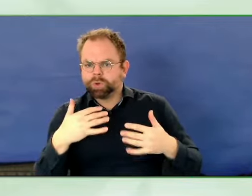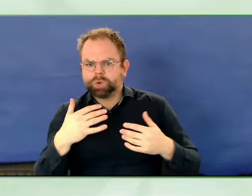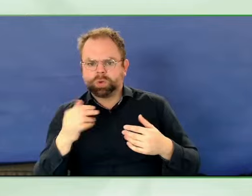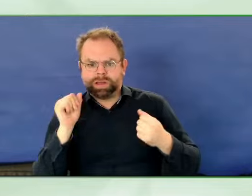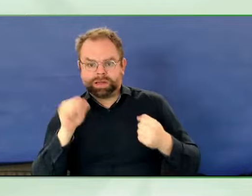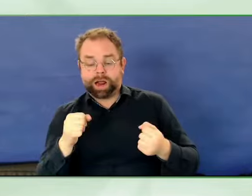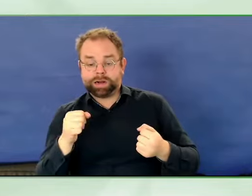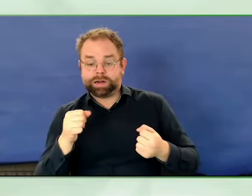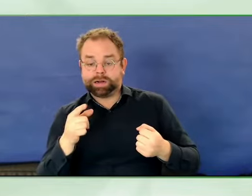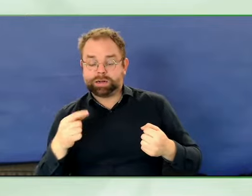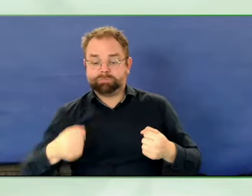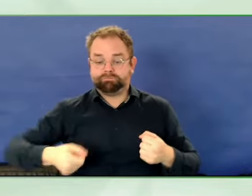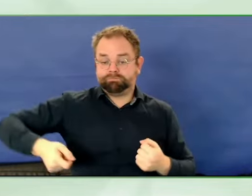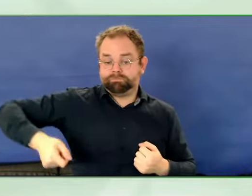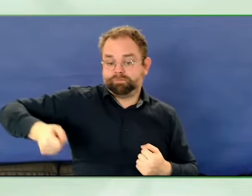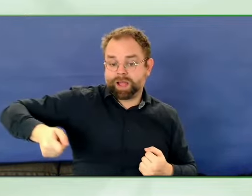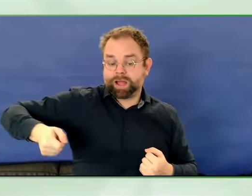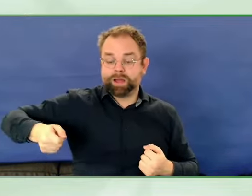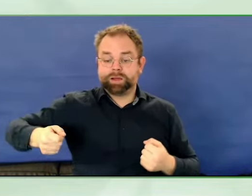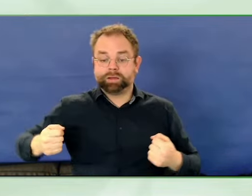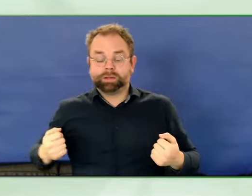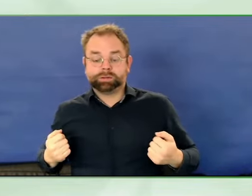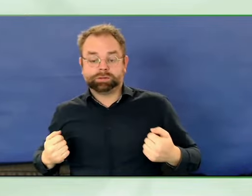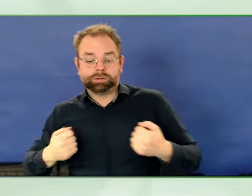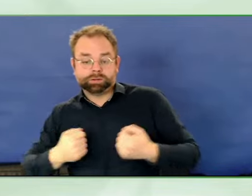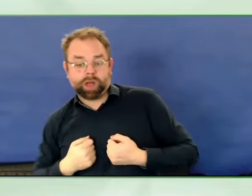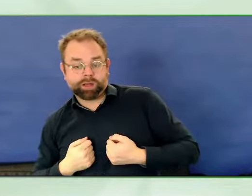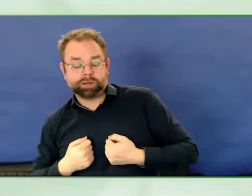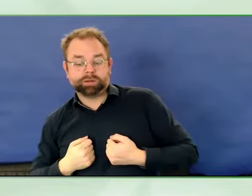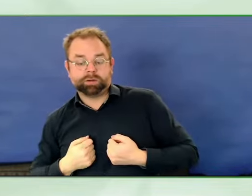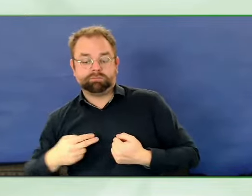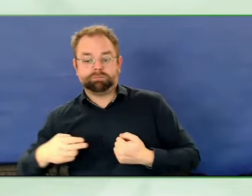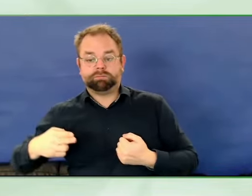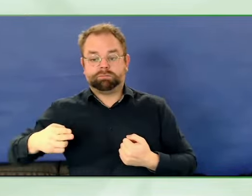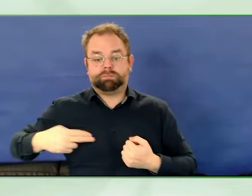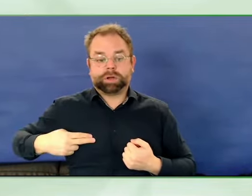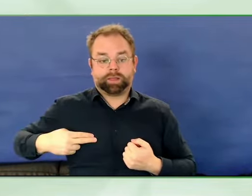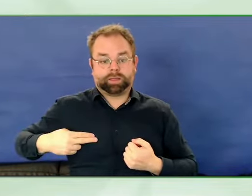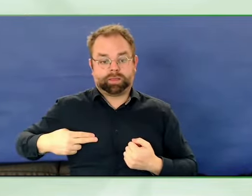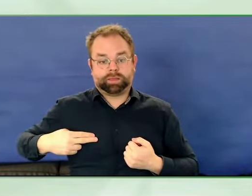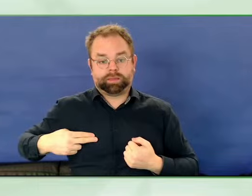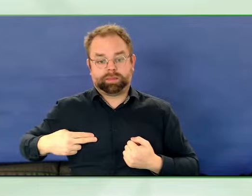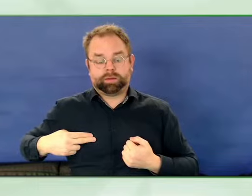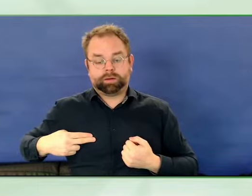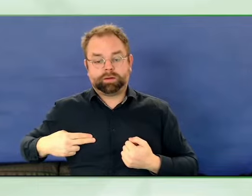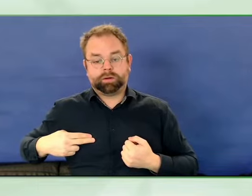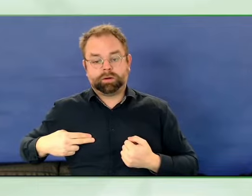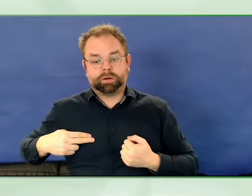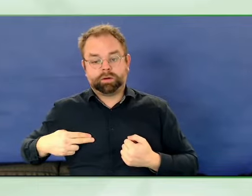What are the tips and tricks?